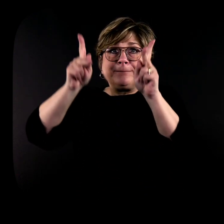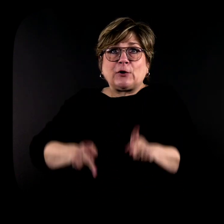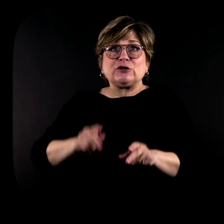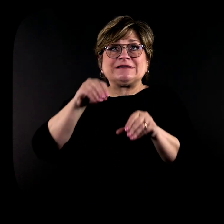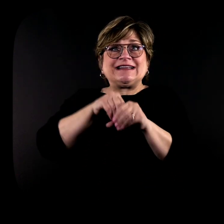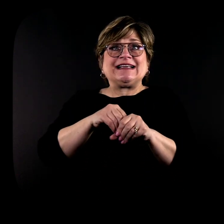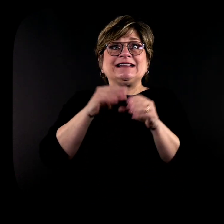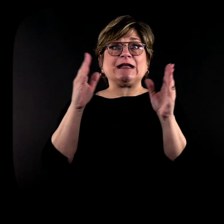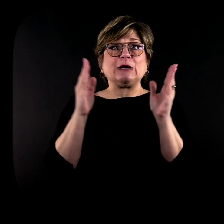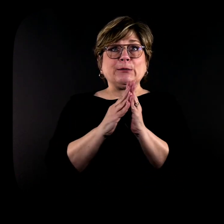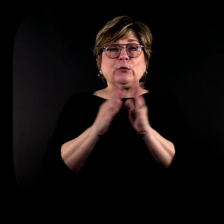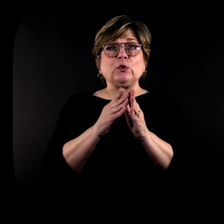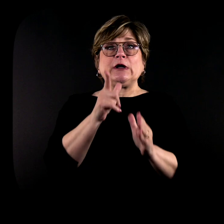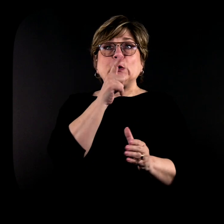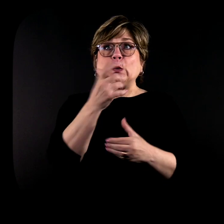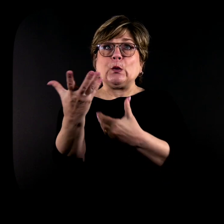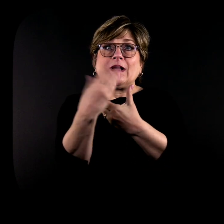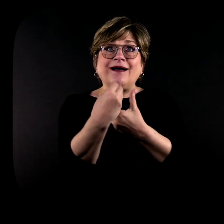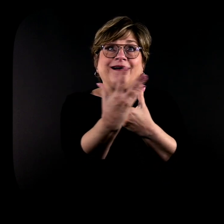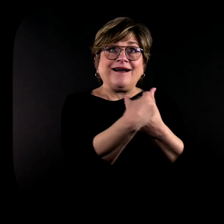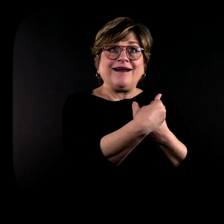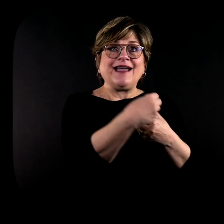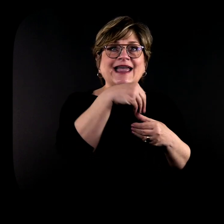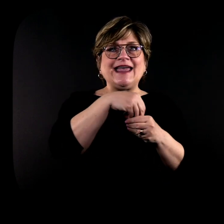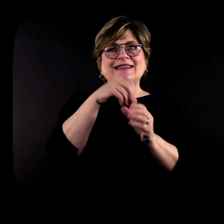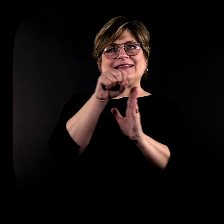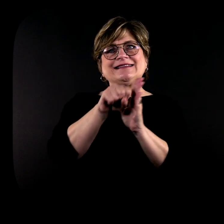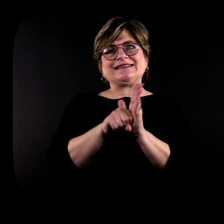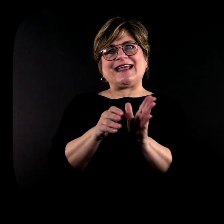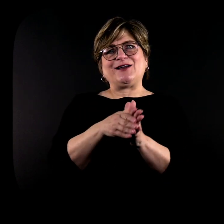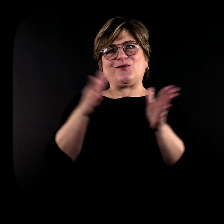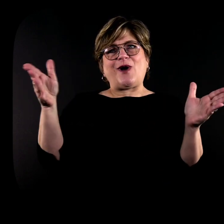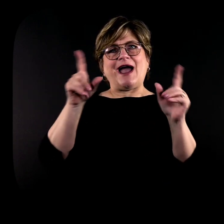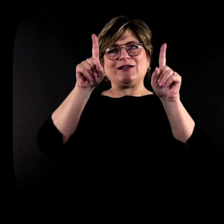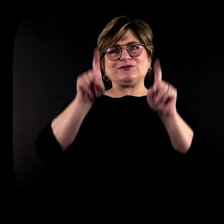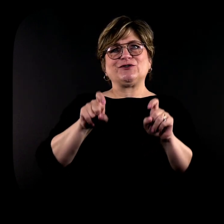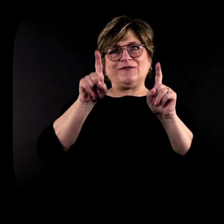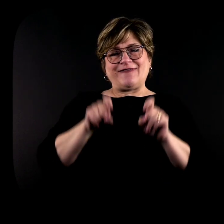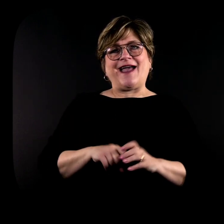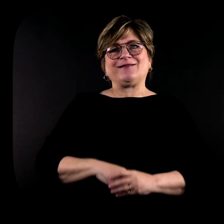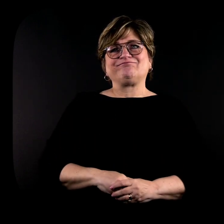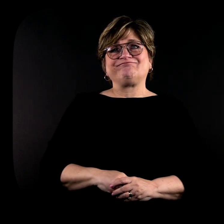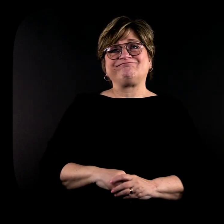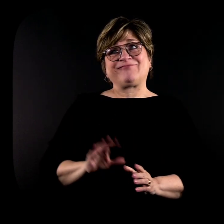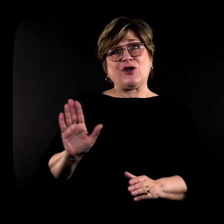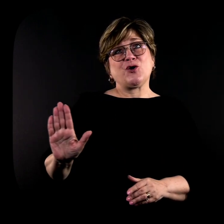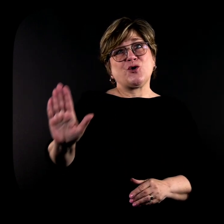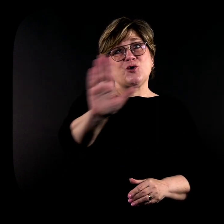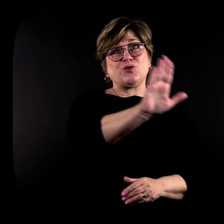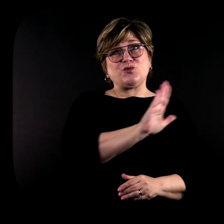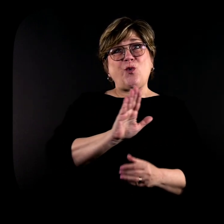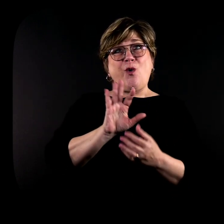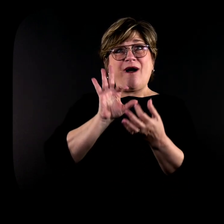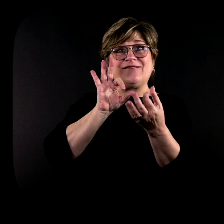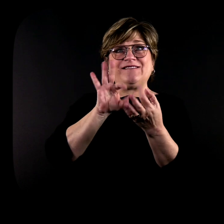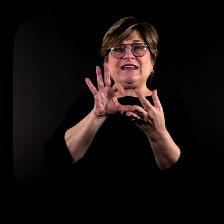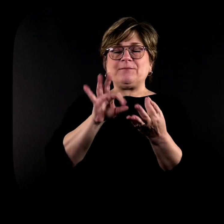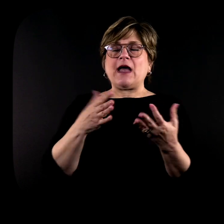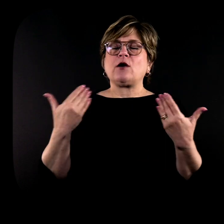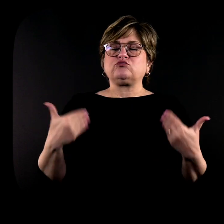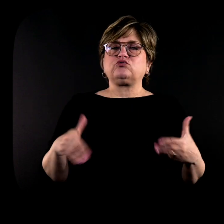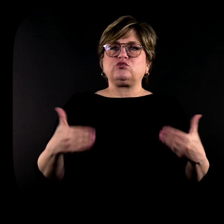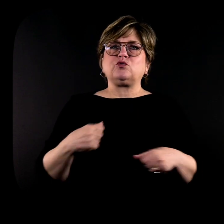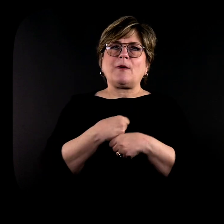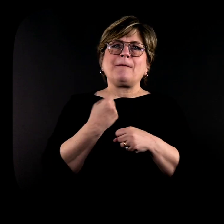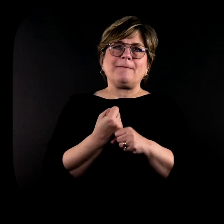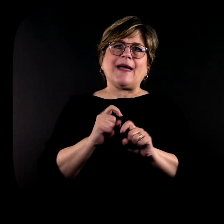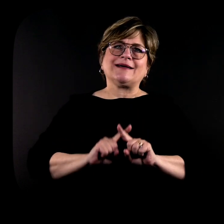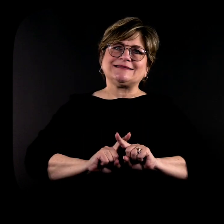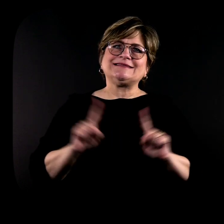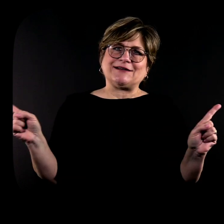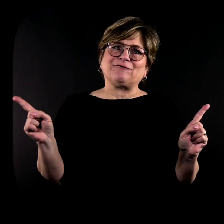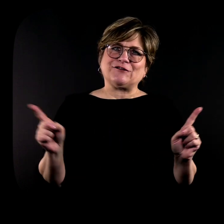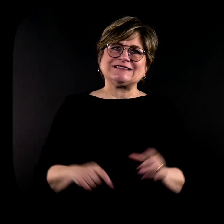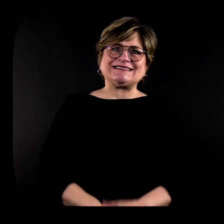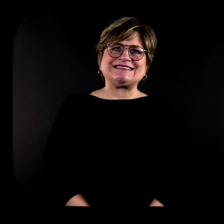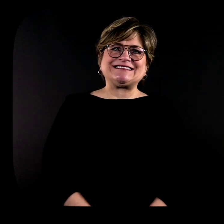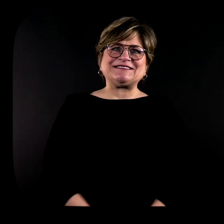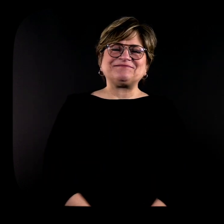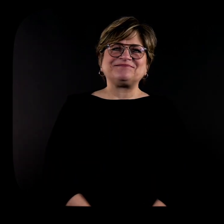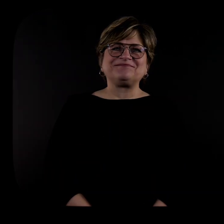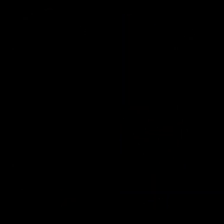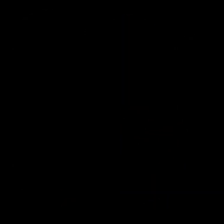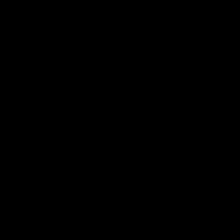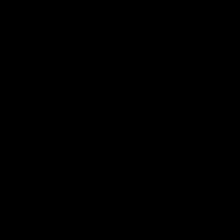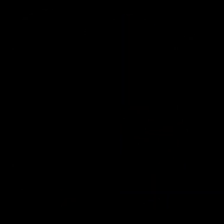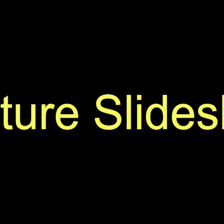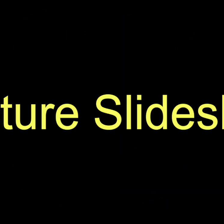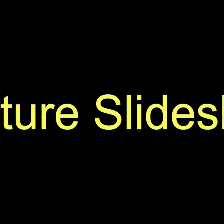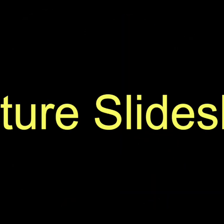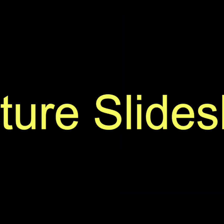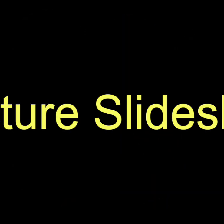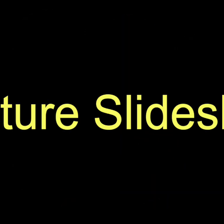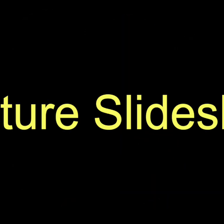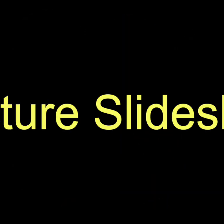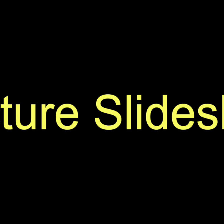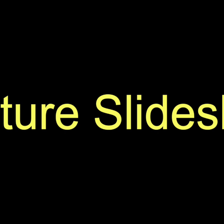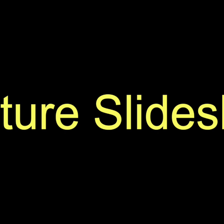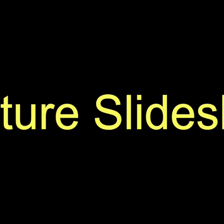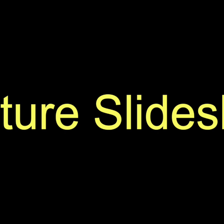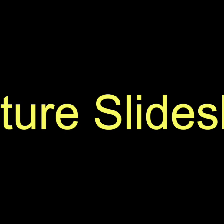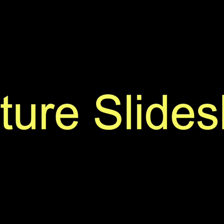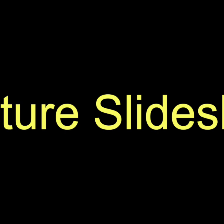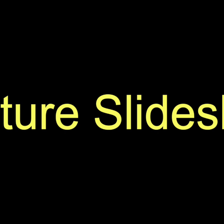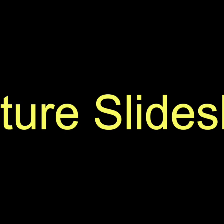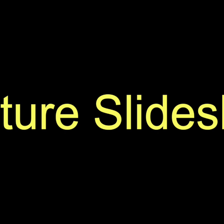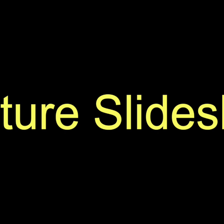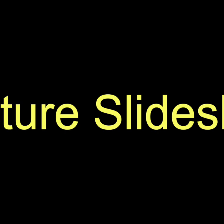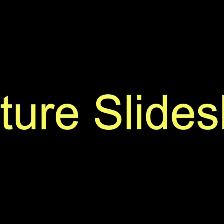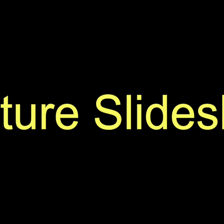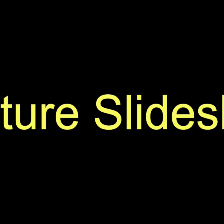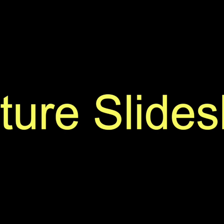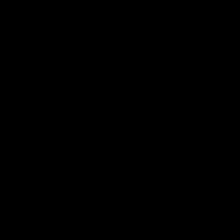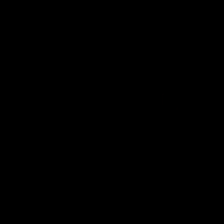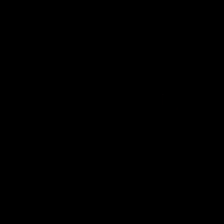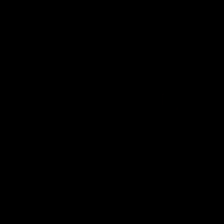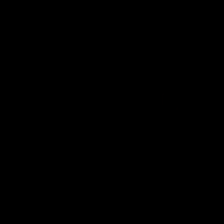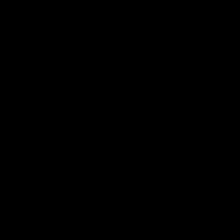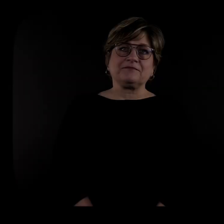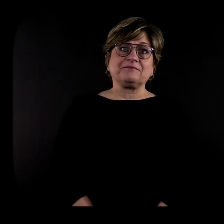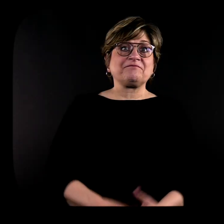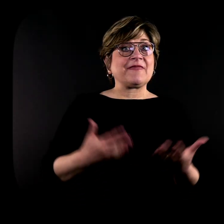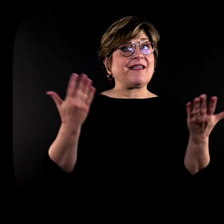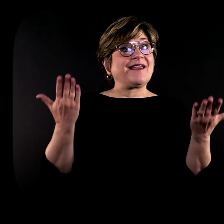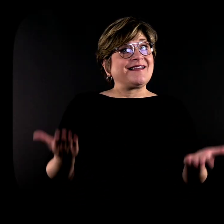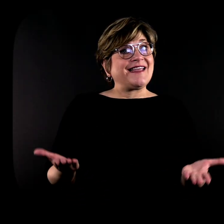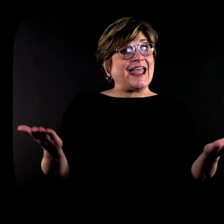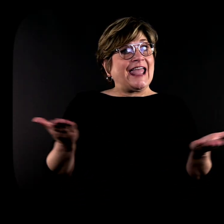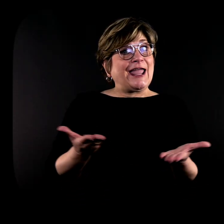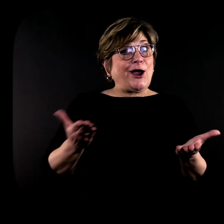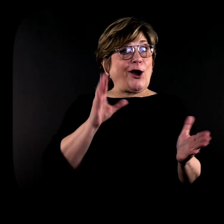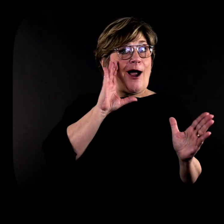community who participated in the statewide survey. Your feedback makes a difference!